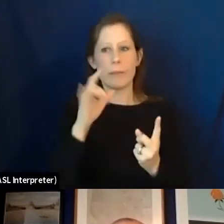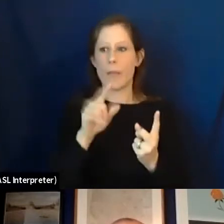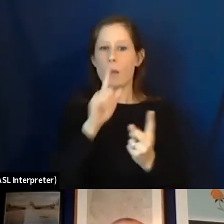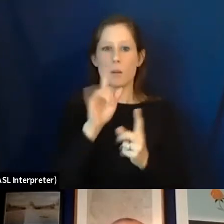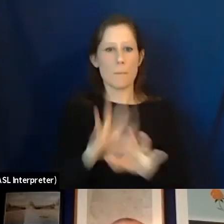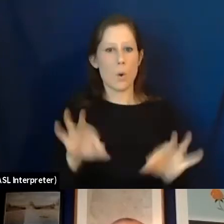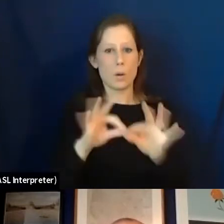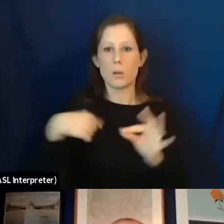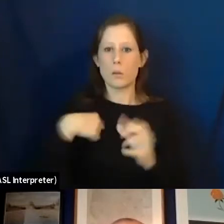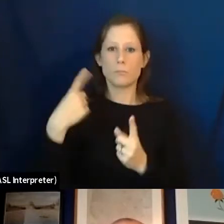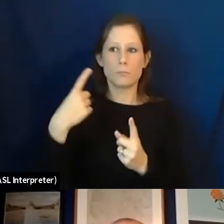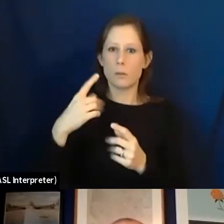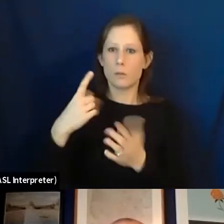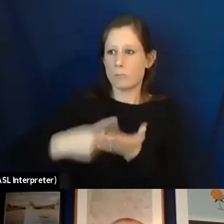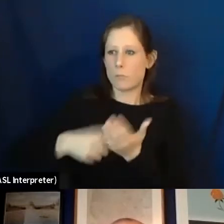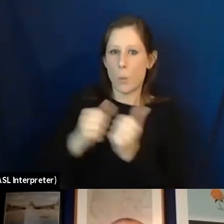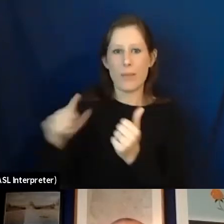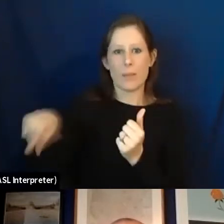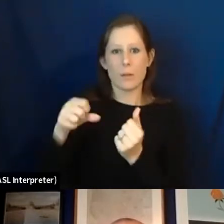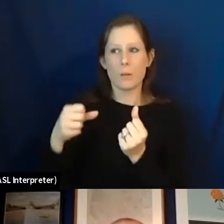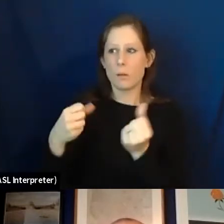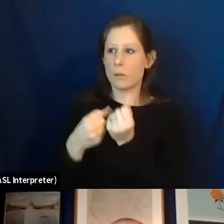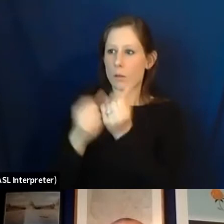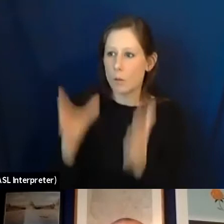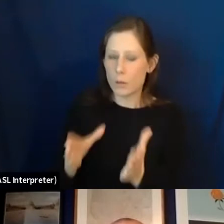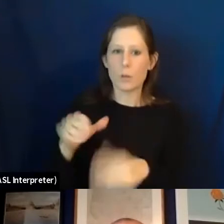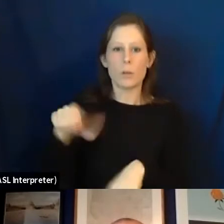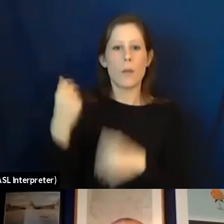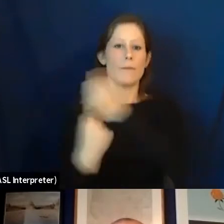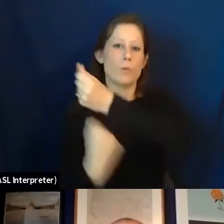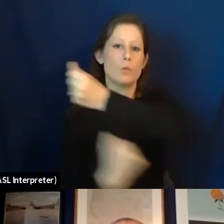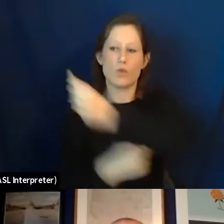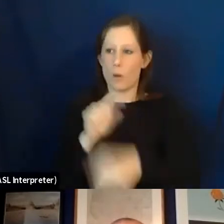that we talk with our funders and foundations and help them to understand that they that